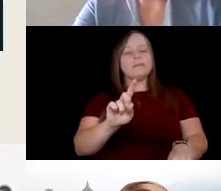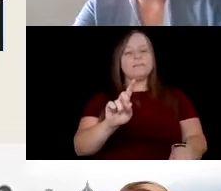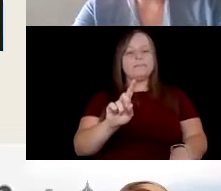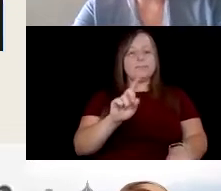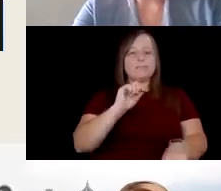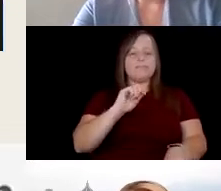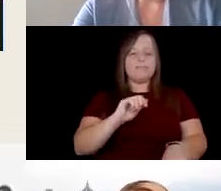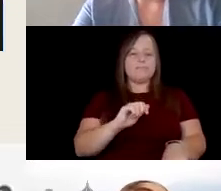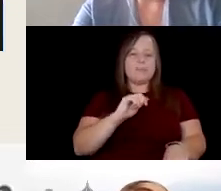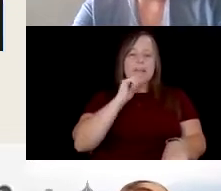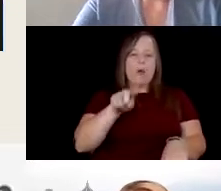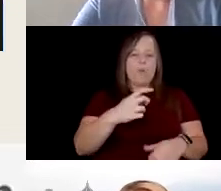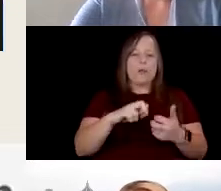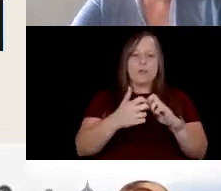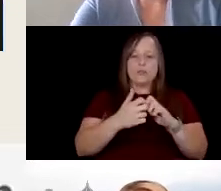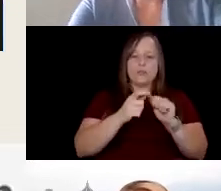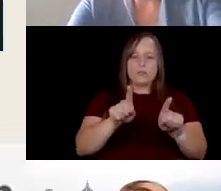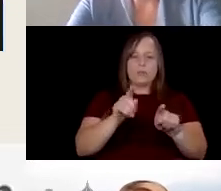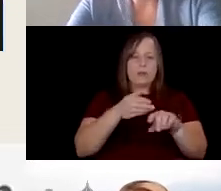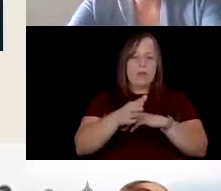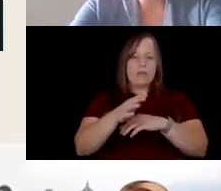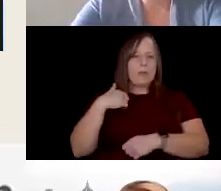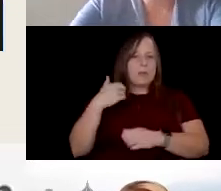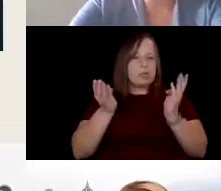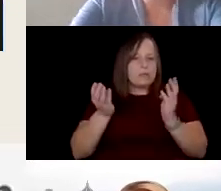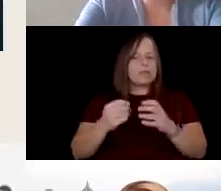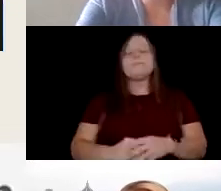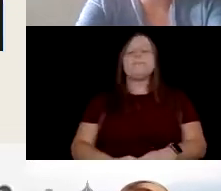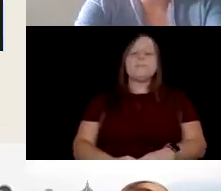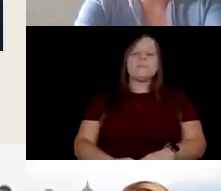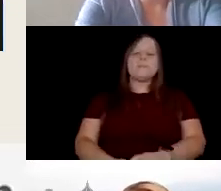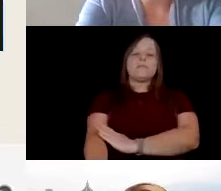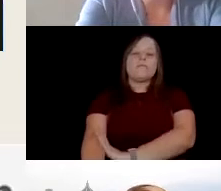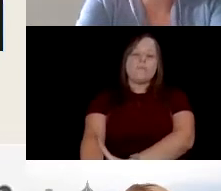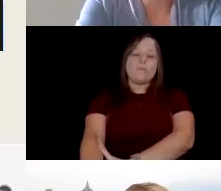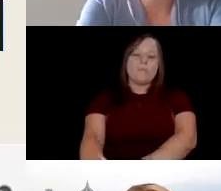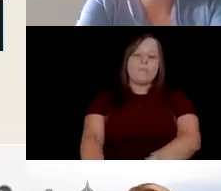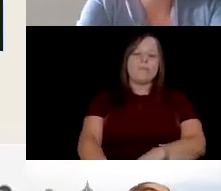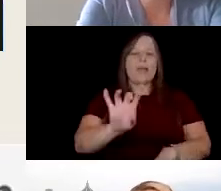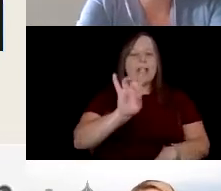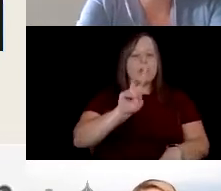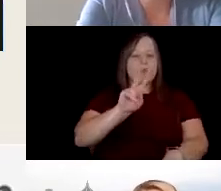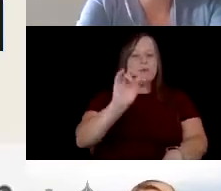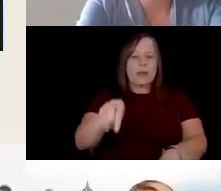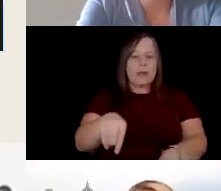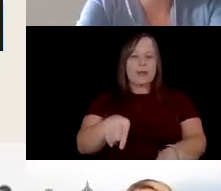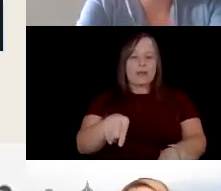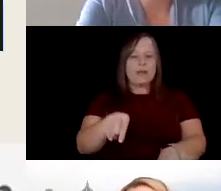an issue for somebody during and after their military service. And as you can see here, 82 1/2% of the TBIs